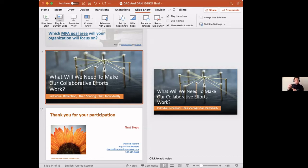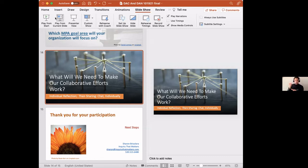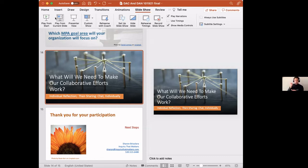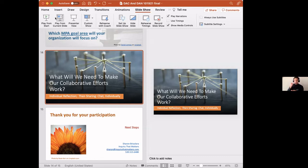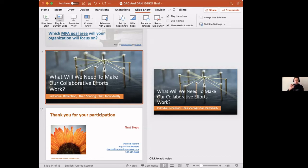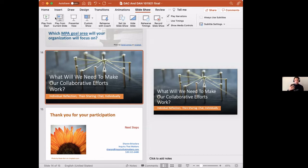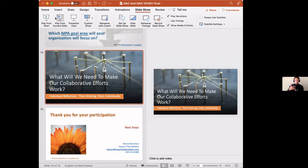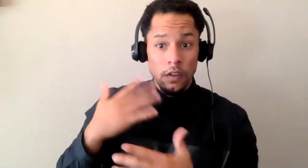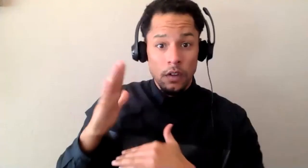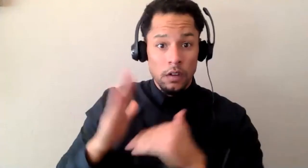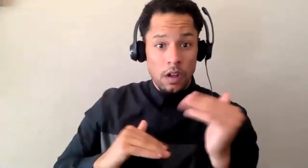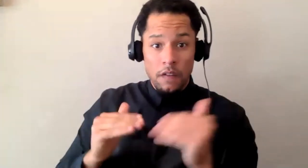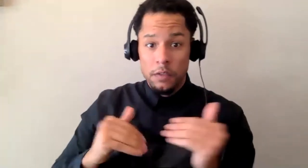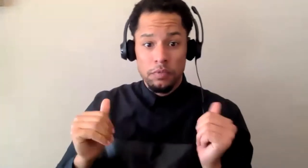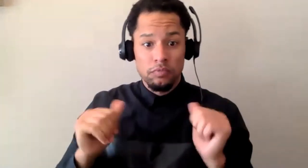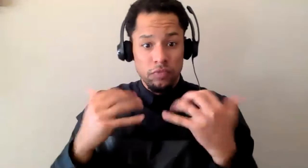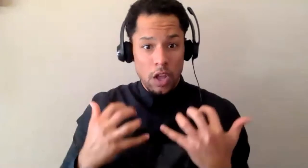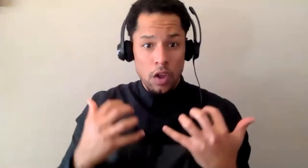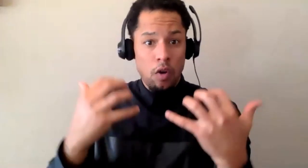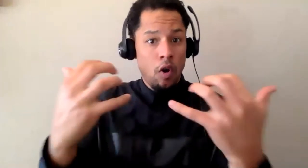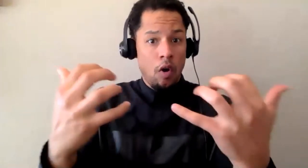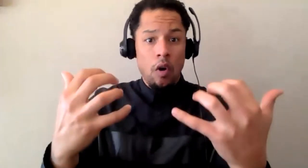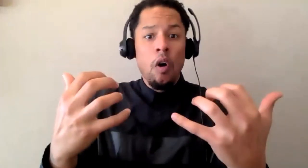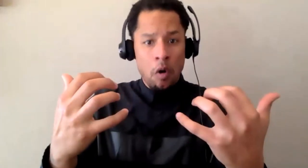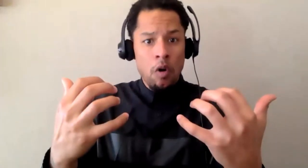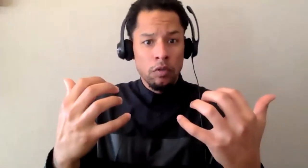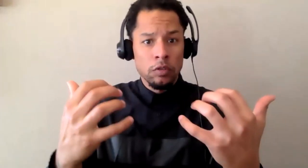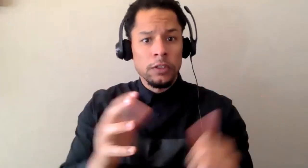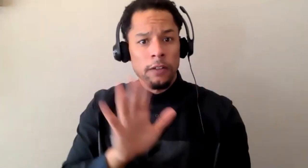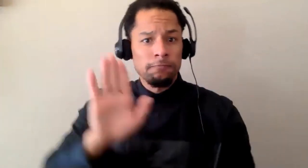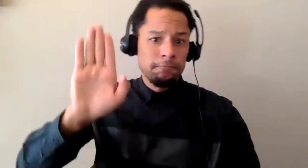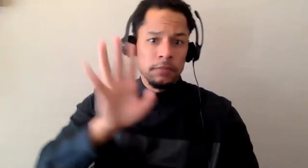Sure. And I'm going to go ahead and stop my share.